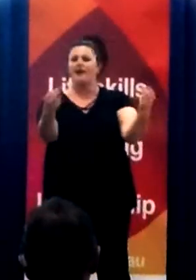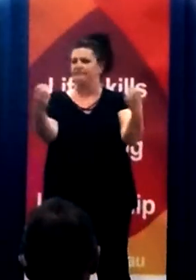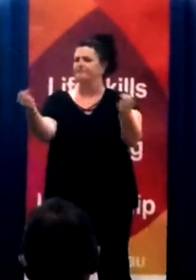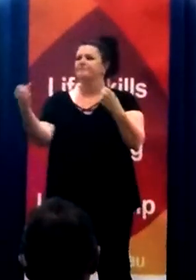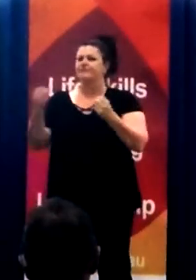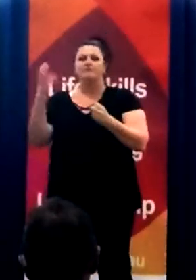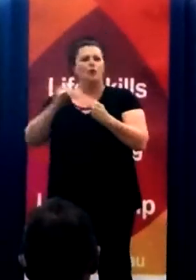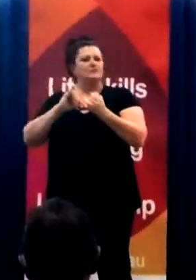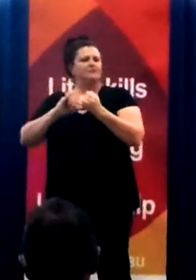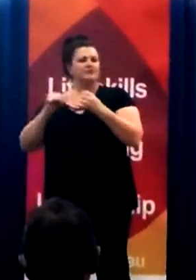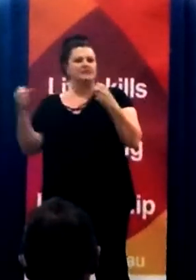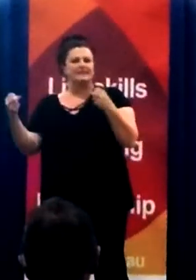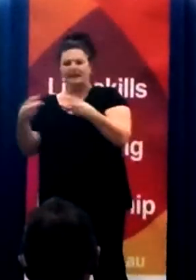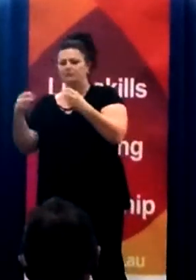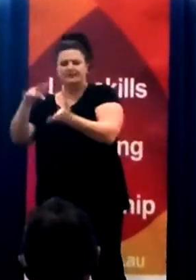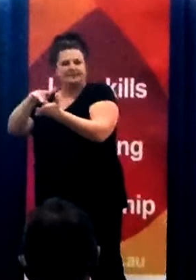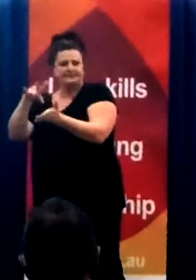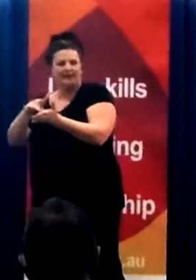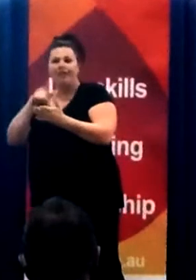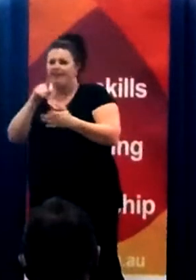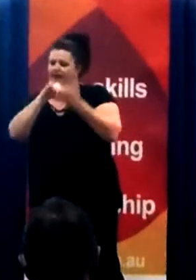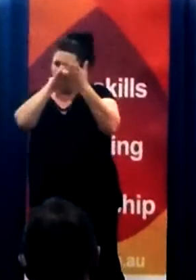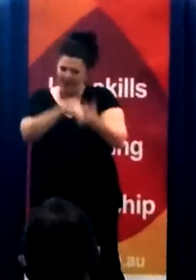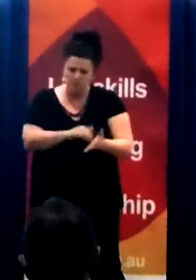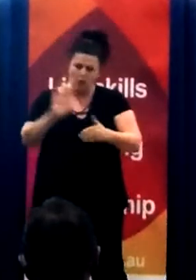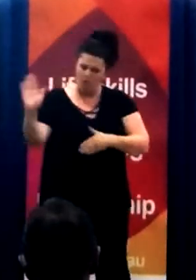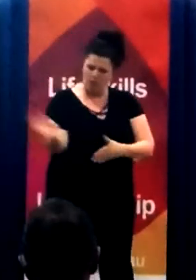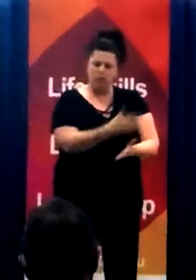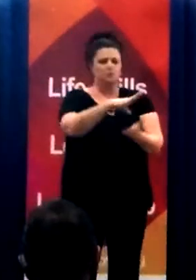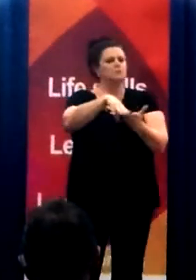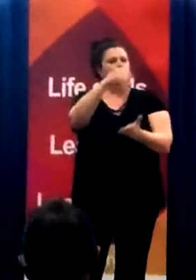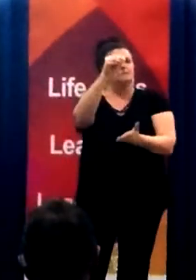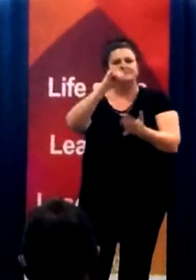which supports not only our students, but the students of Shenton College.